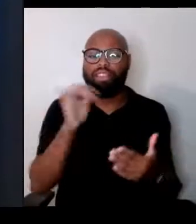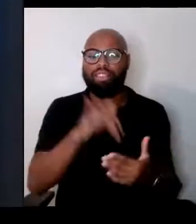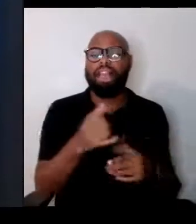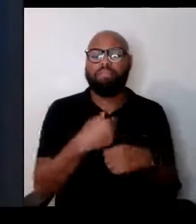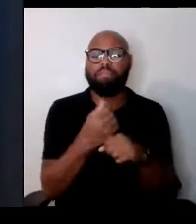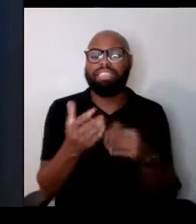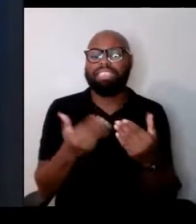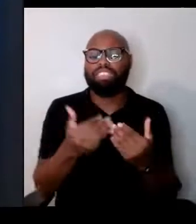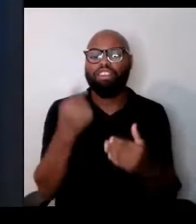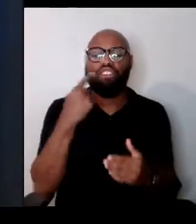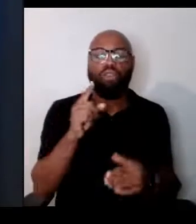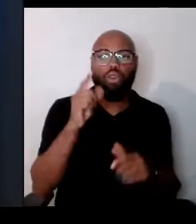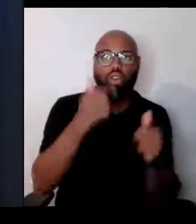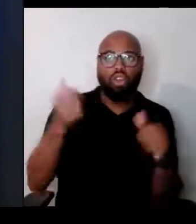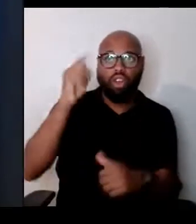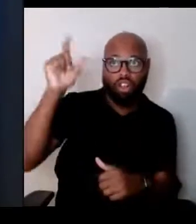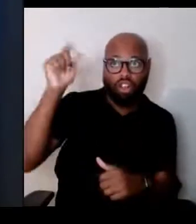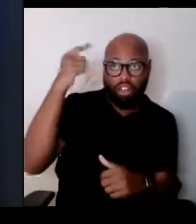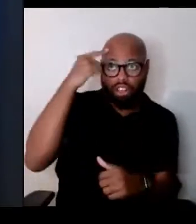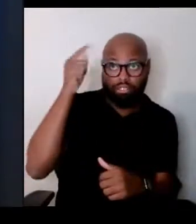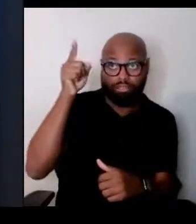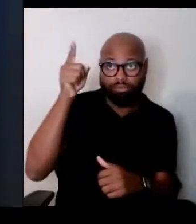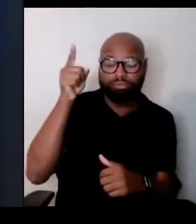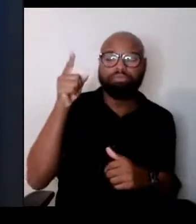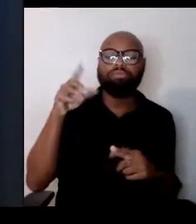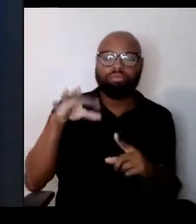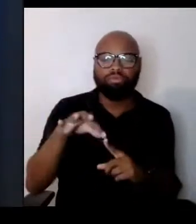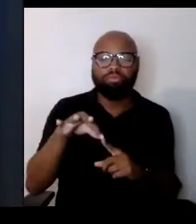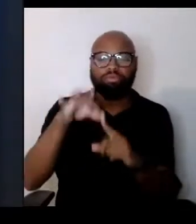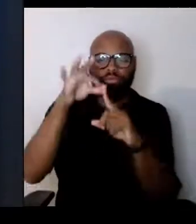and especially Cynthia's reference